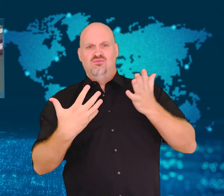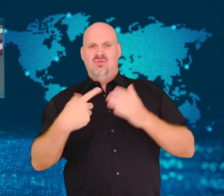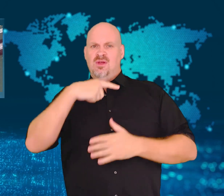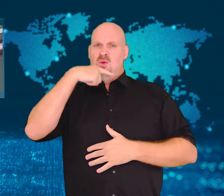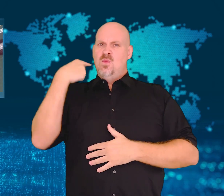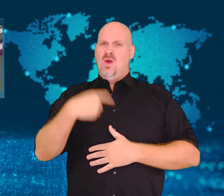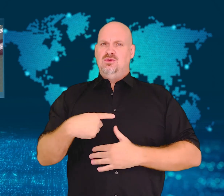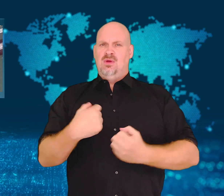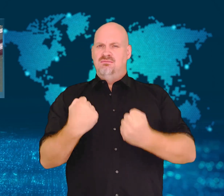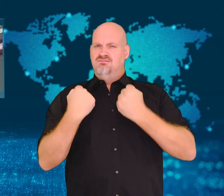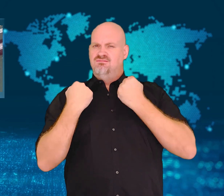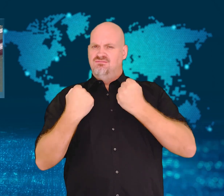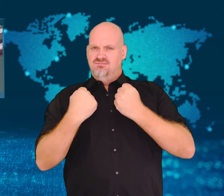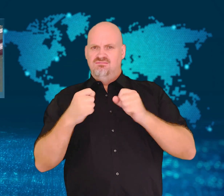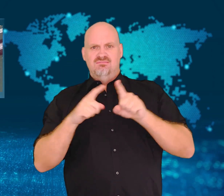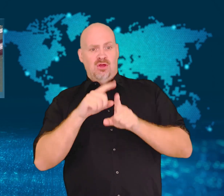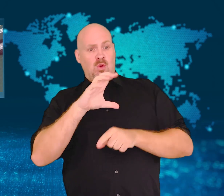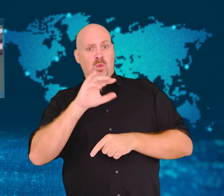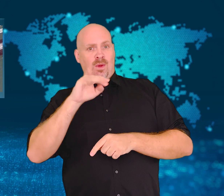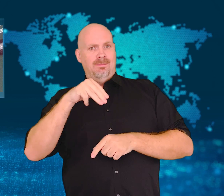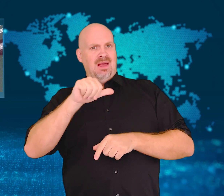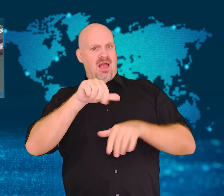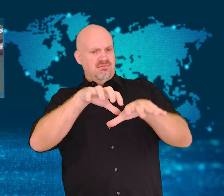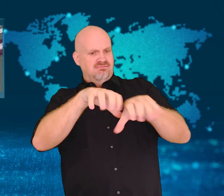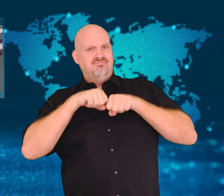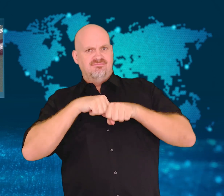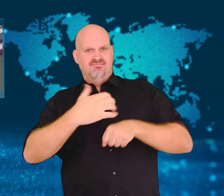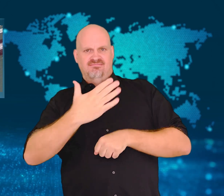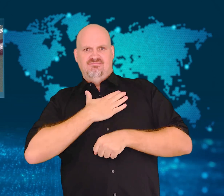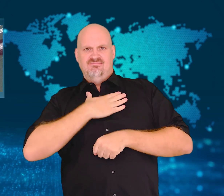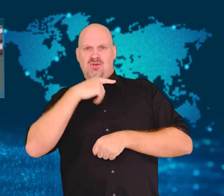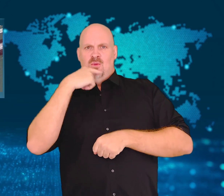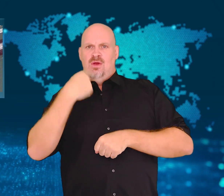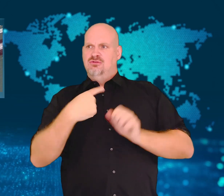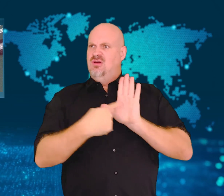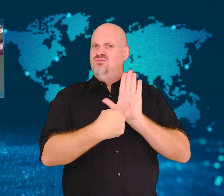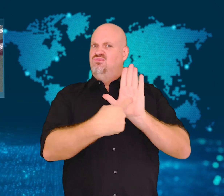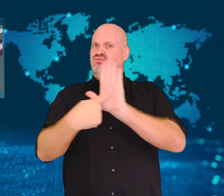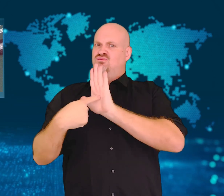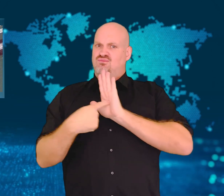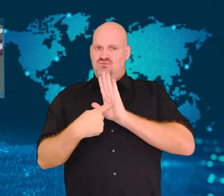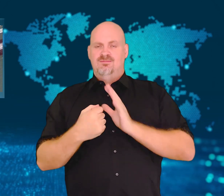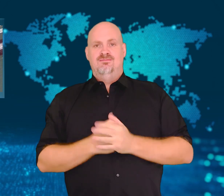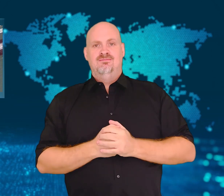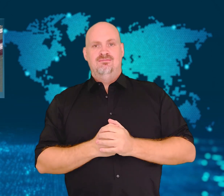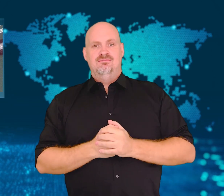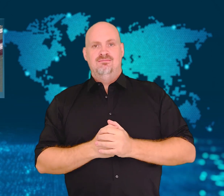To Putin and his supporters, it symbolized the might of the Russian state